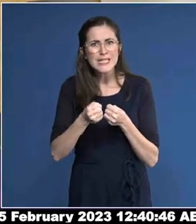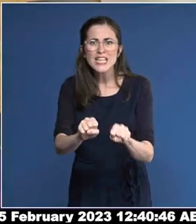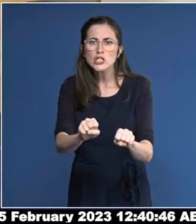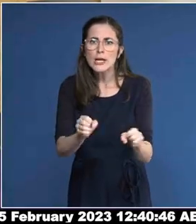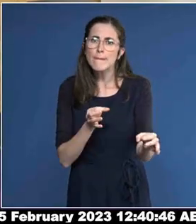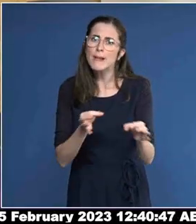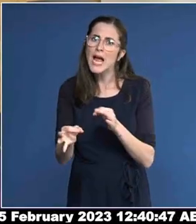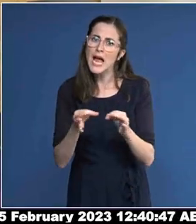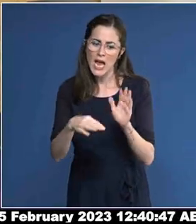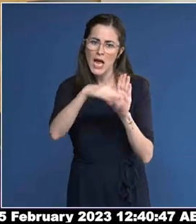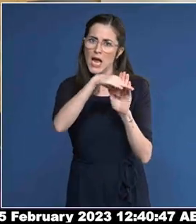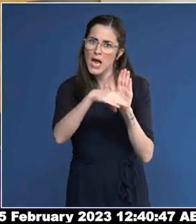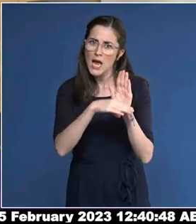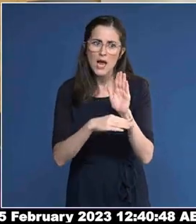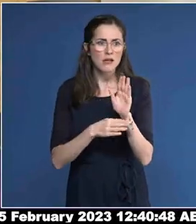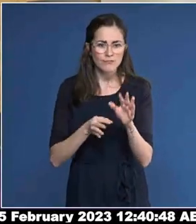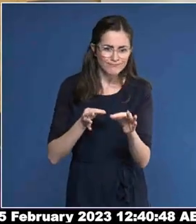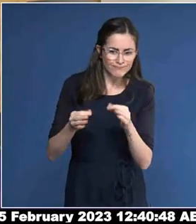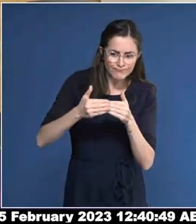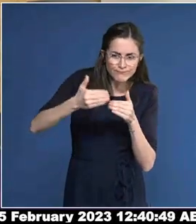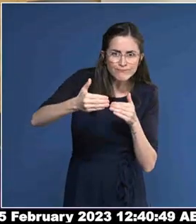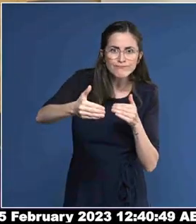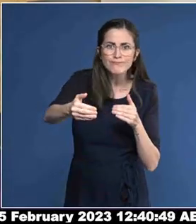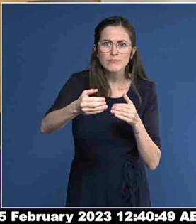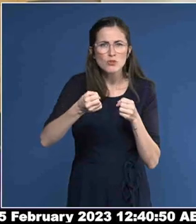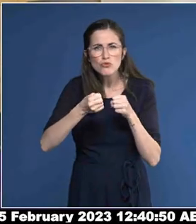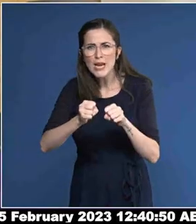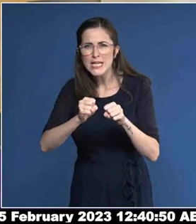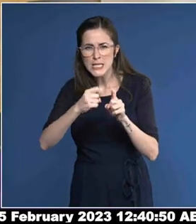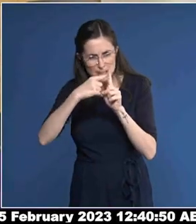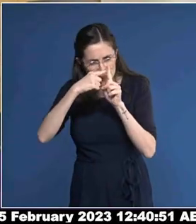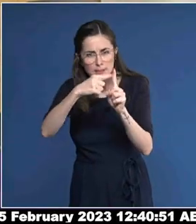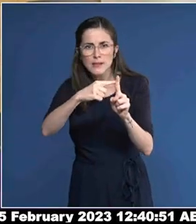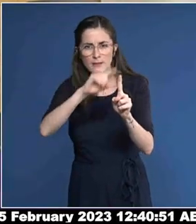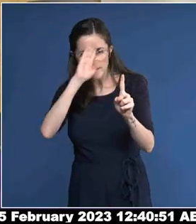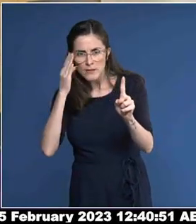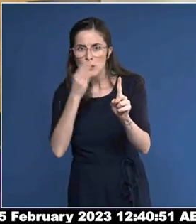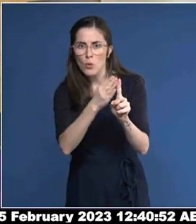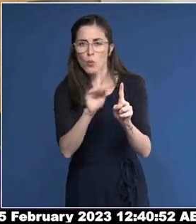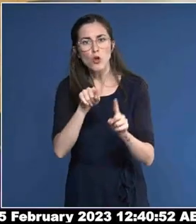strategic plan that sets some targets in terms of achievement in the delivery of